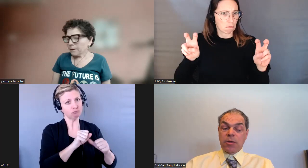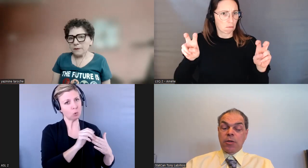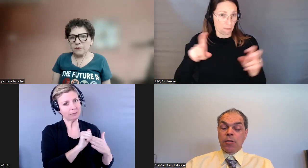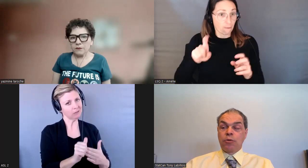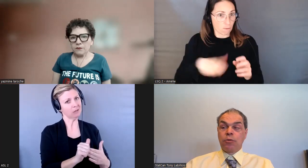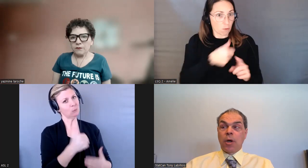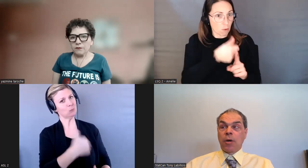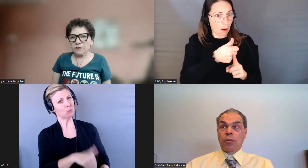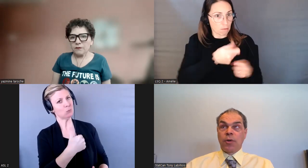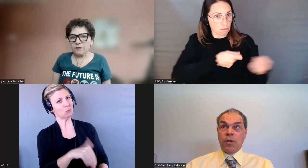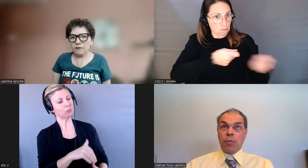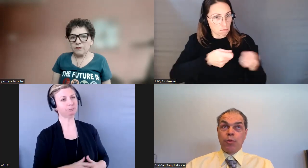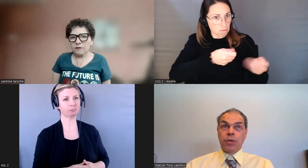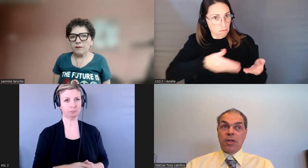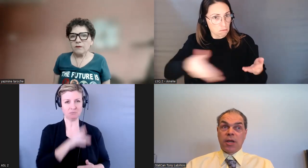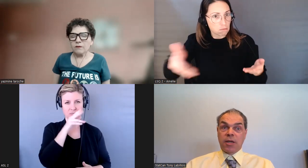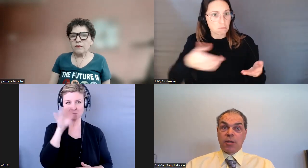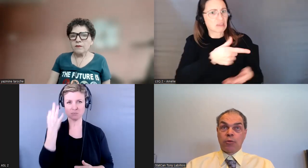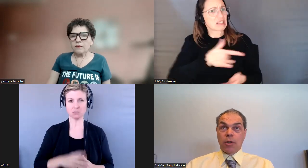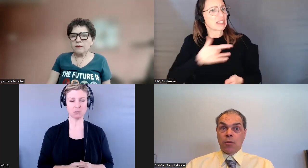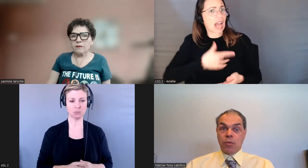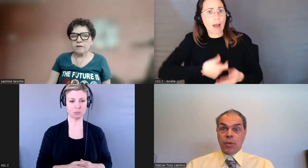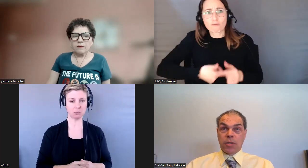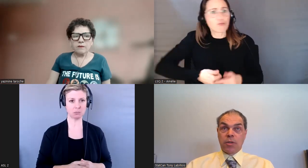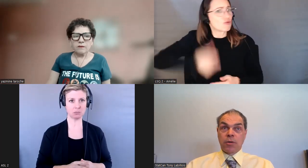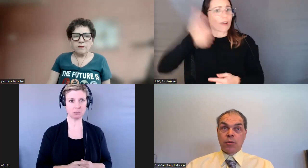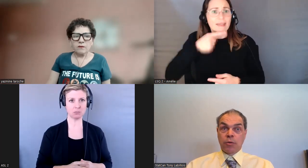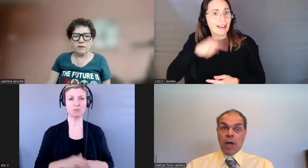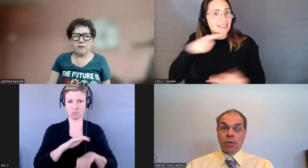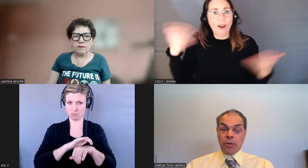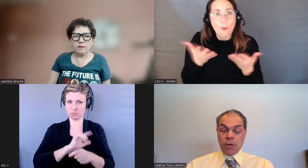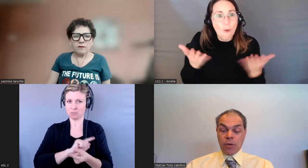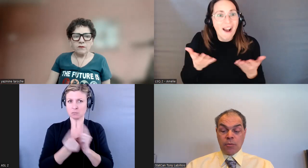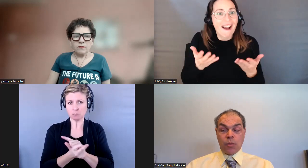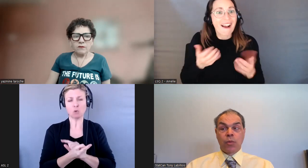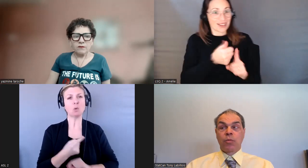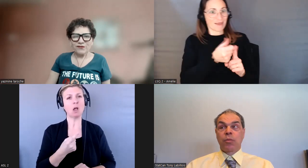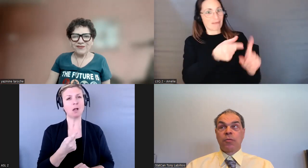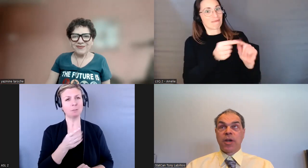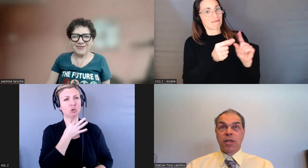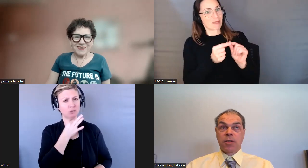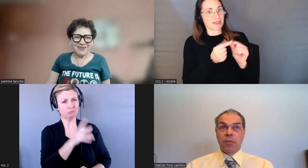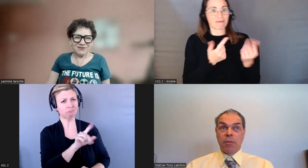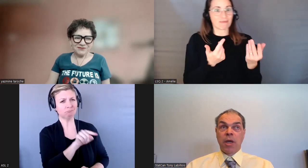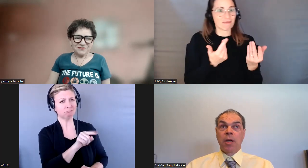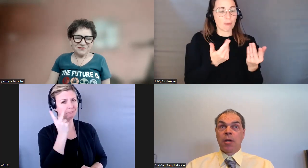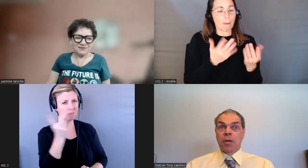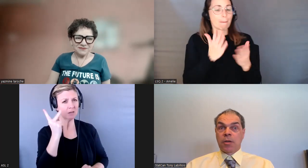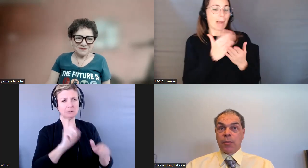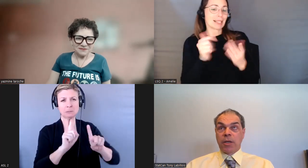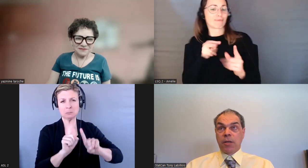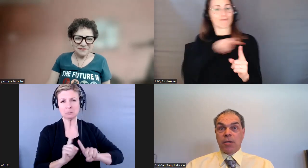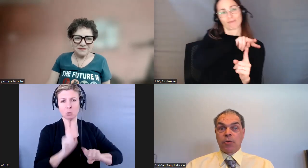so I'm wondering what you found the most interesting in all this so uh you're talking about one